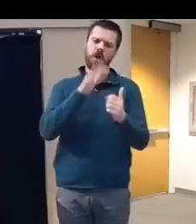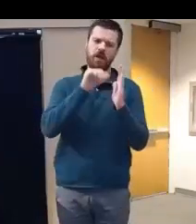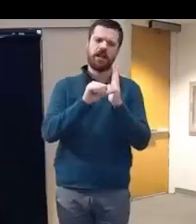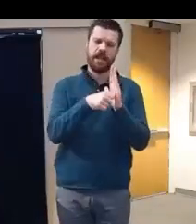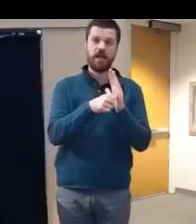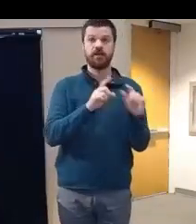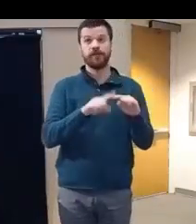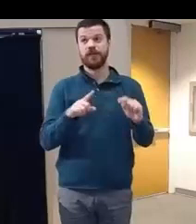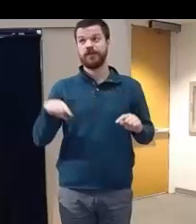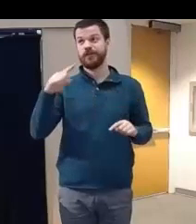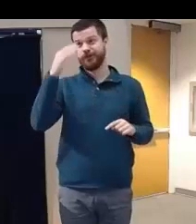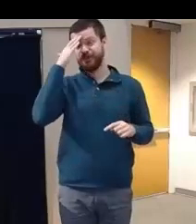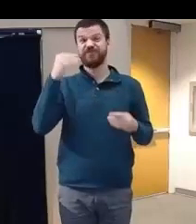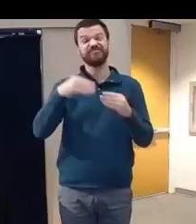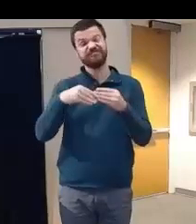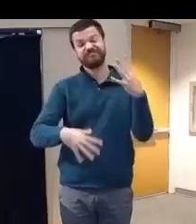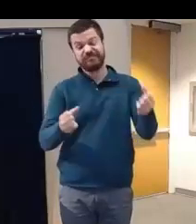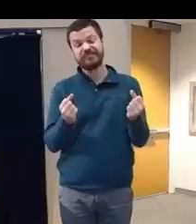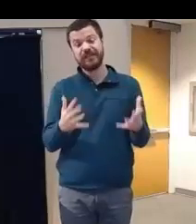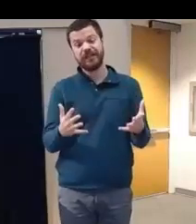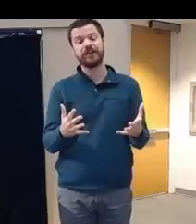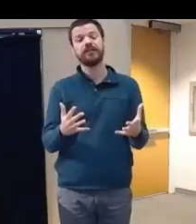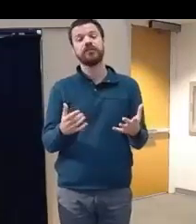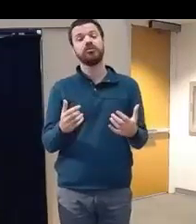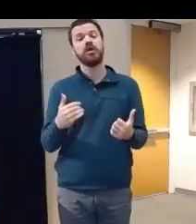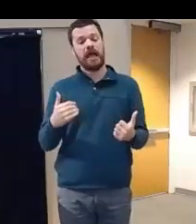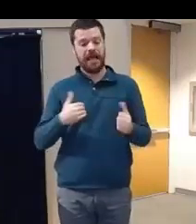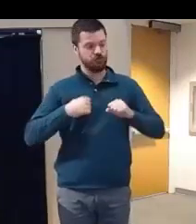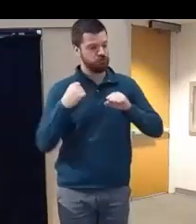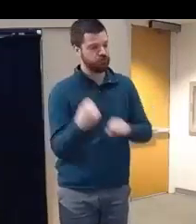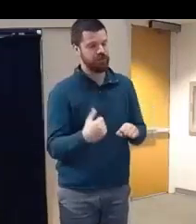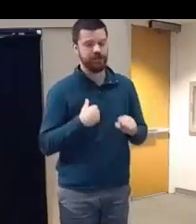probably that there's many but there's a lot of strengths and opportunities and it's a really